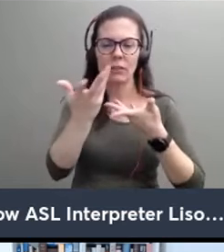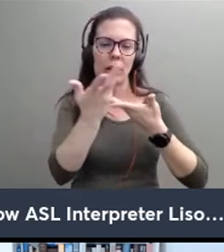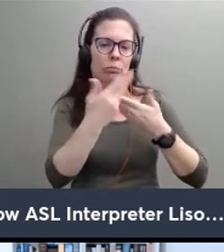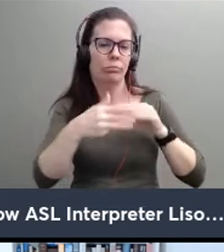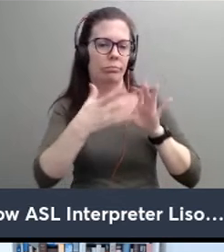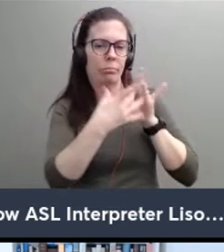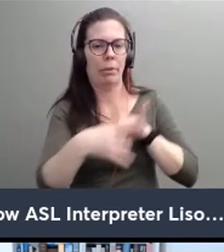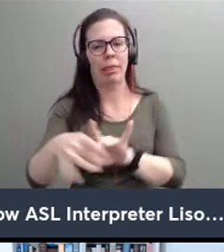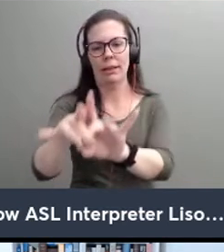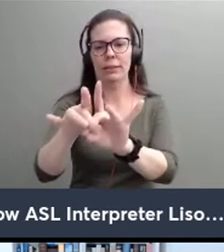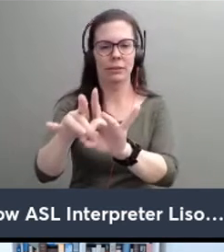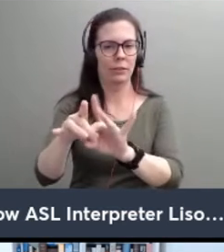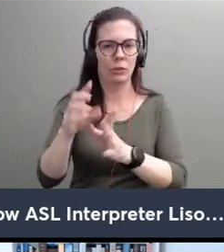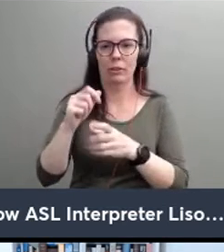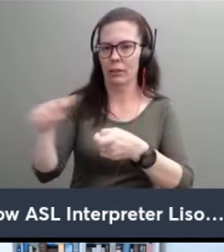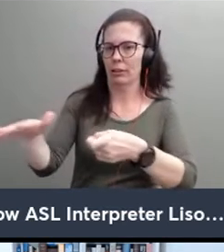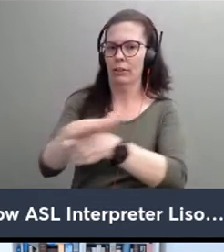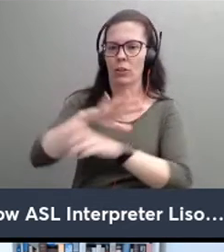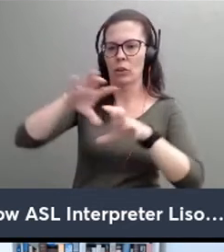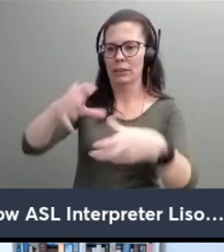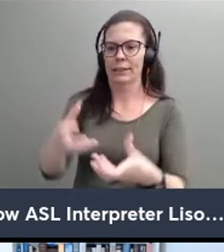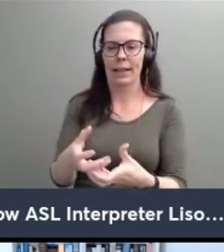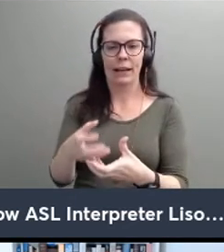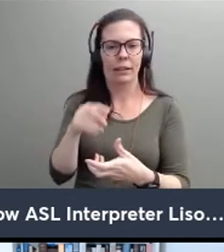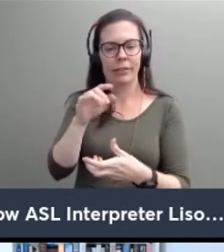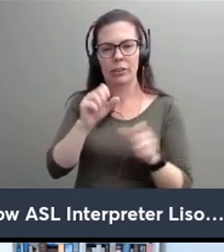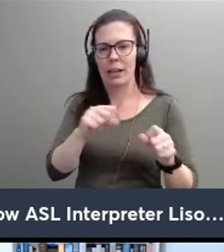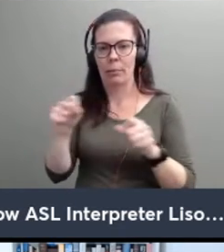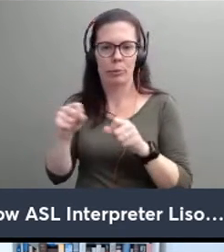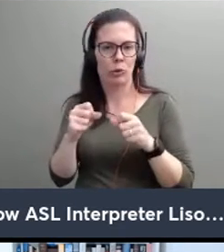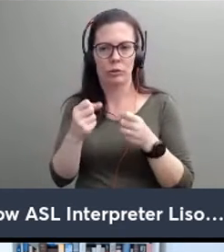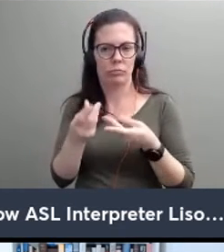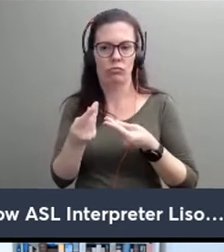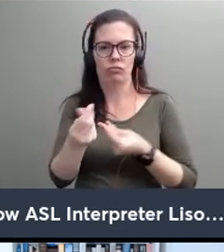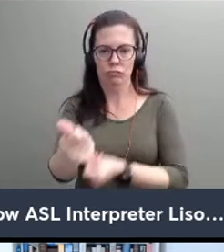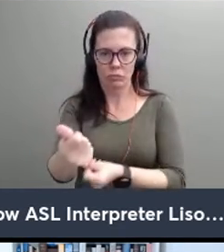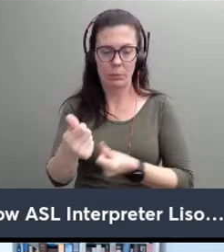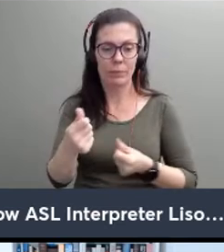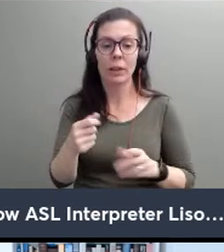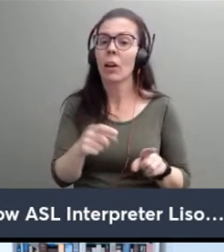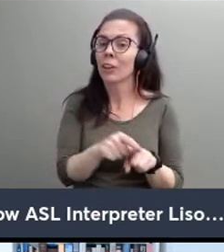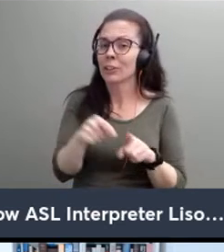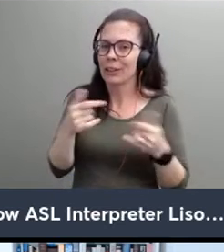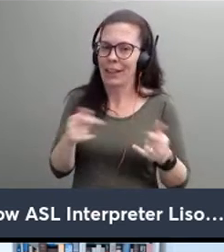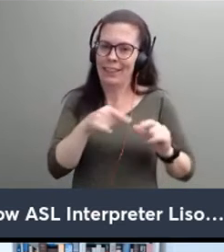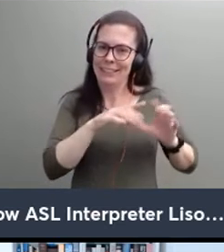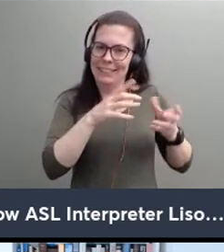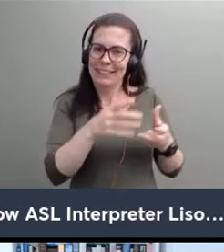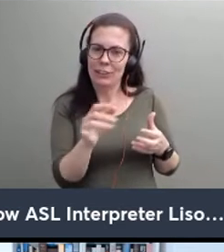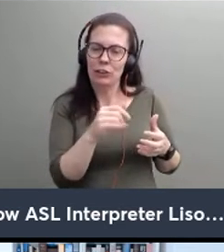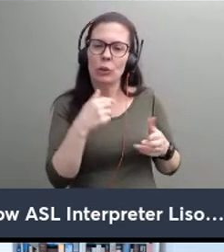So we have that entire set of capabilities. And we now have this set of capabilities, which we call 1-click,